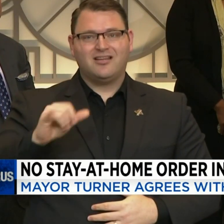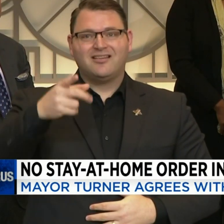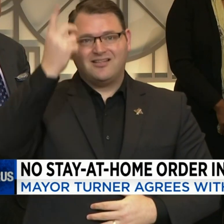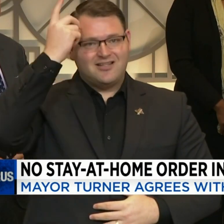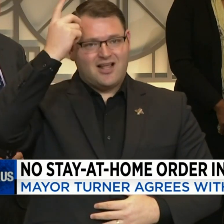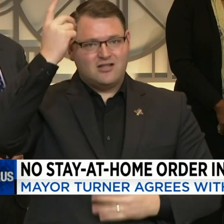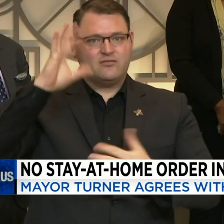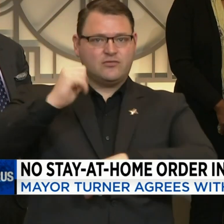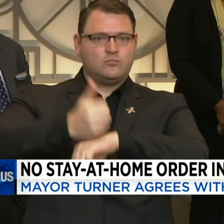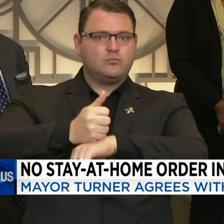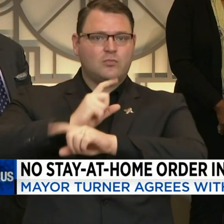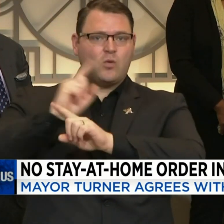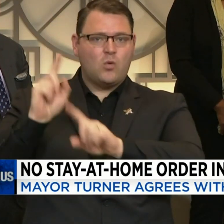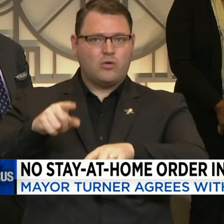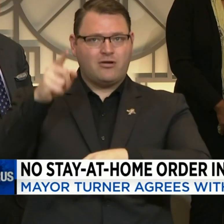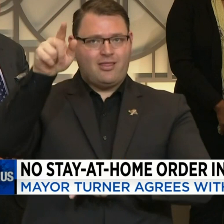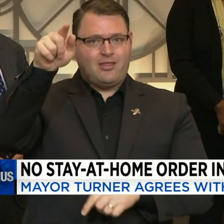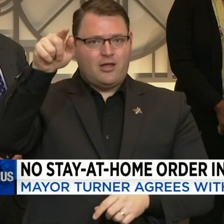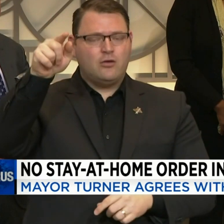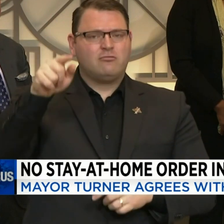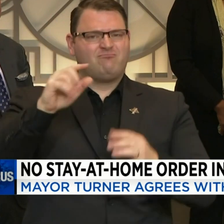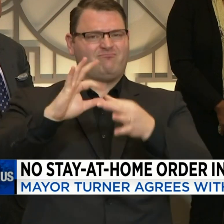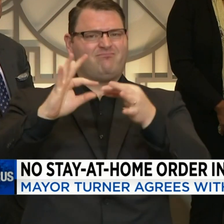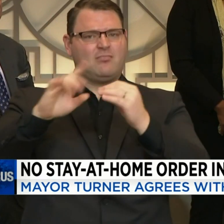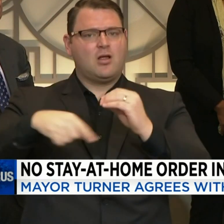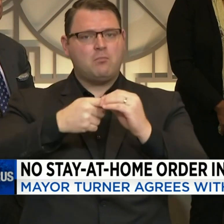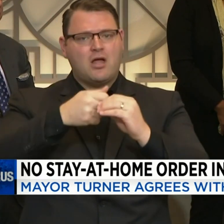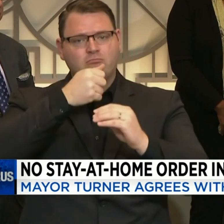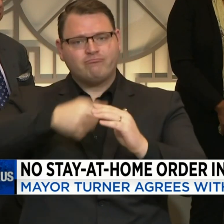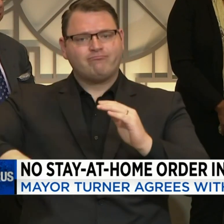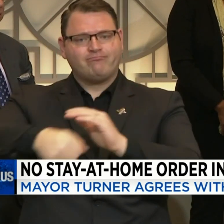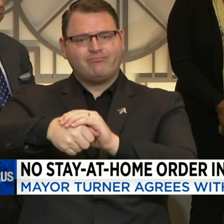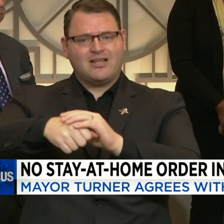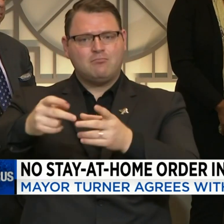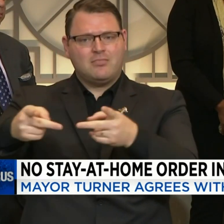IF YOU LOOK AT THE ORDER THAT THE COUNTY JUDGE IN DALLAS PUT